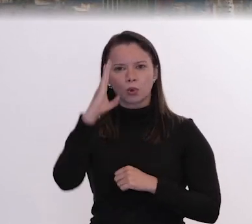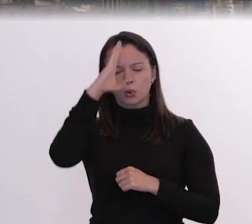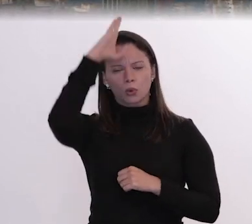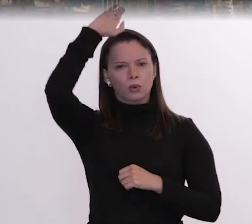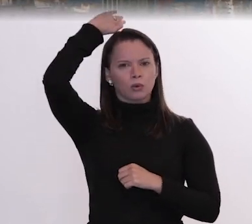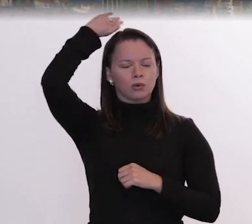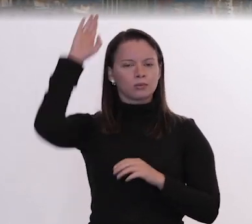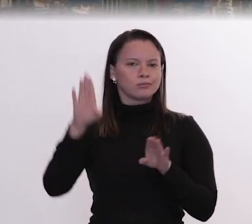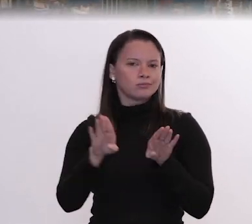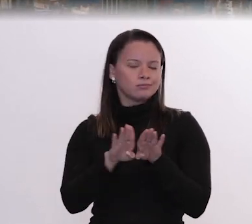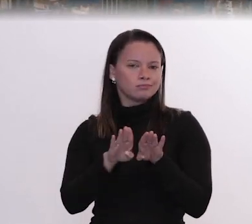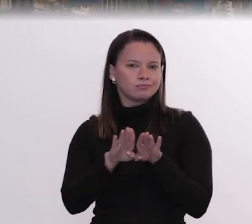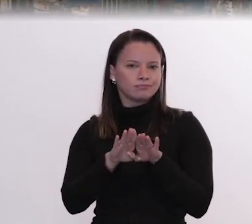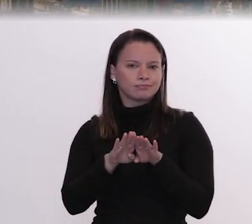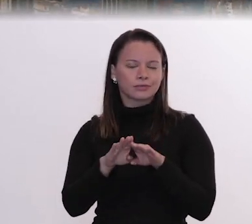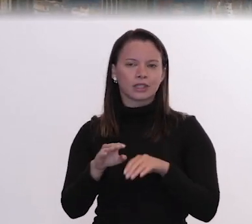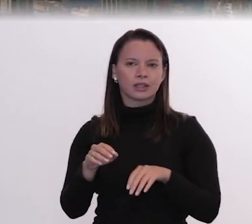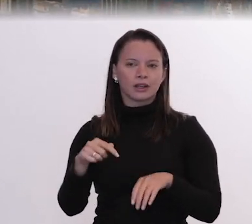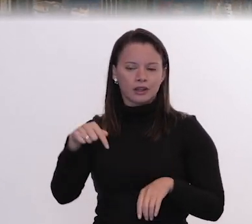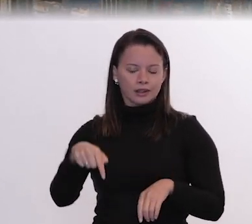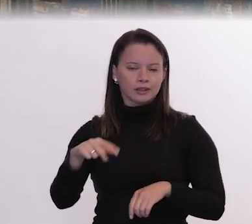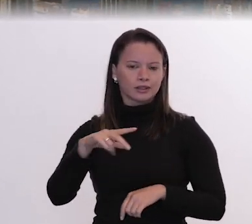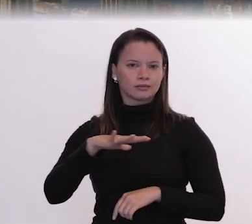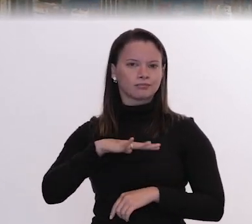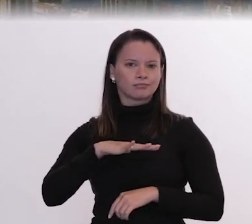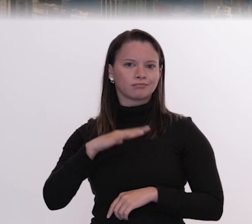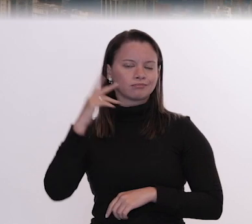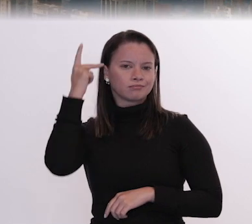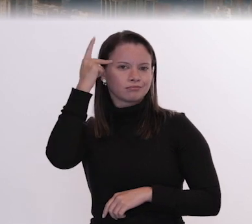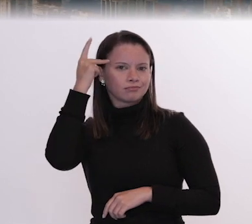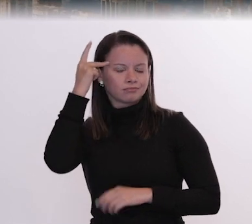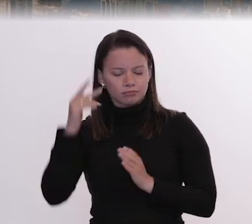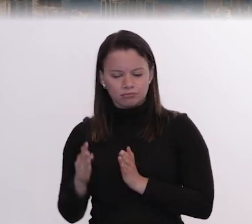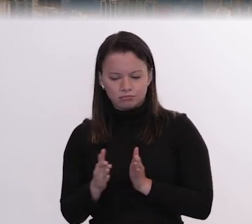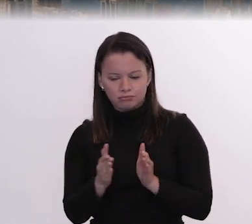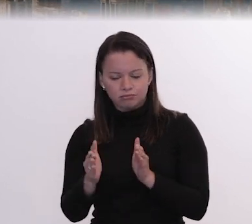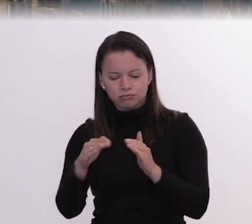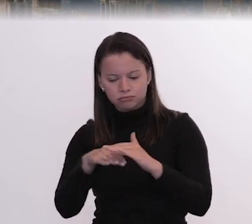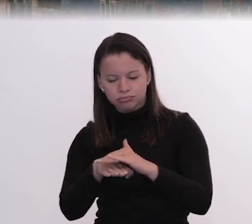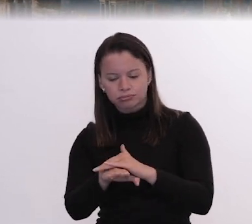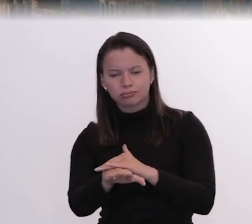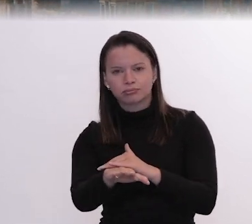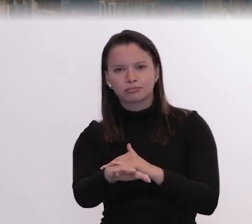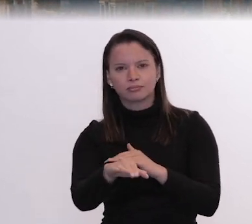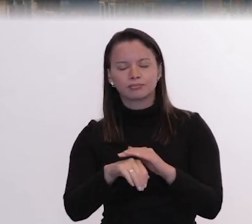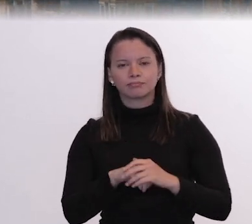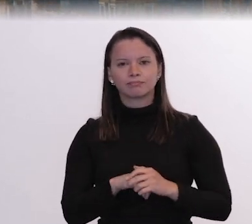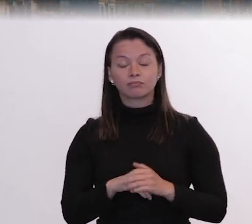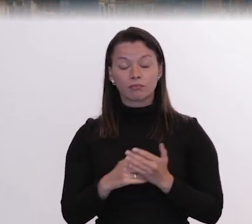São Paulo and its submerged rivers. So, I wanted to make this connection,